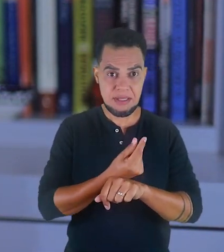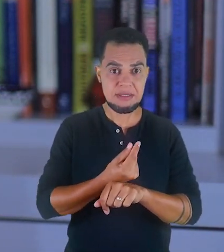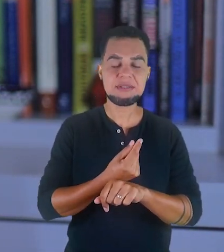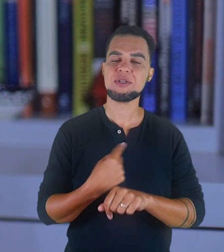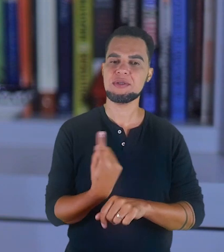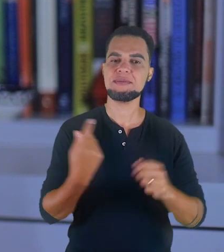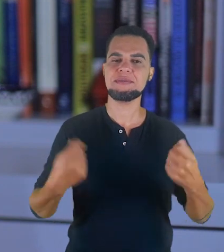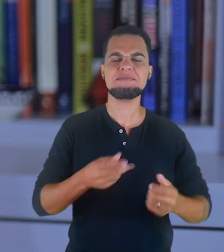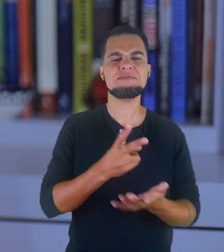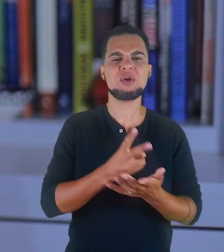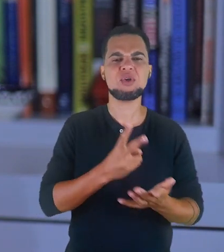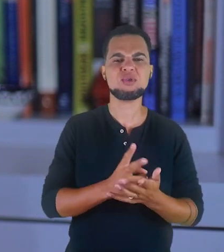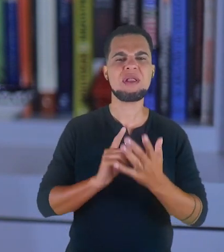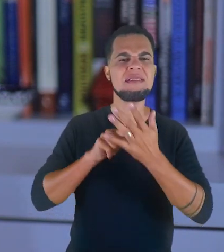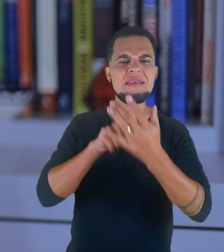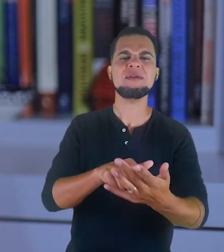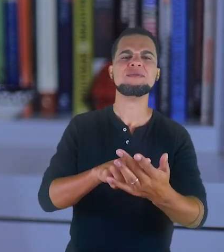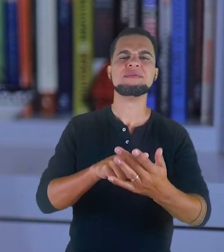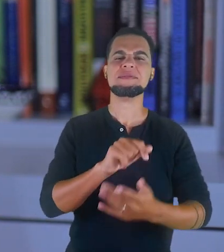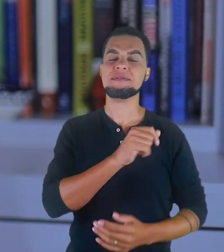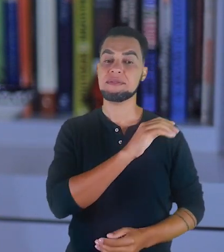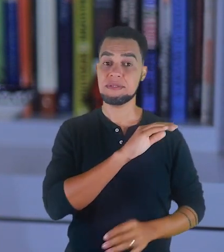We have to keep exposing these processes,